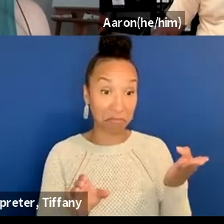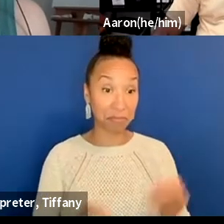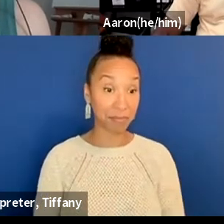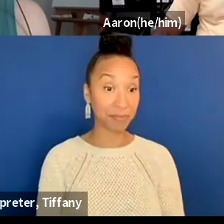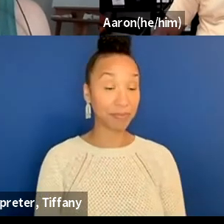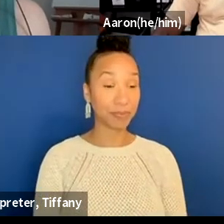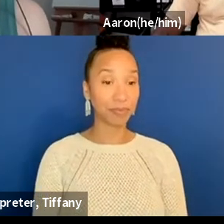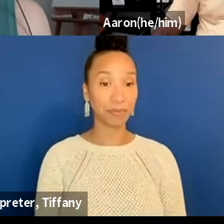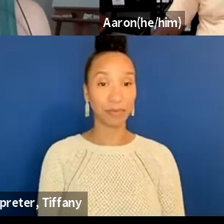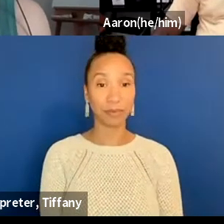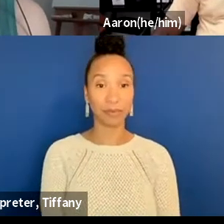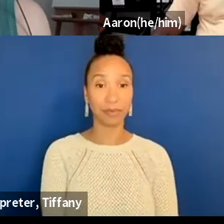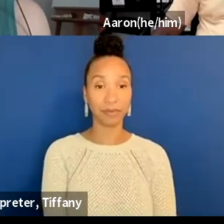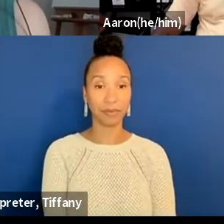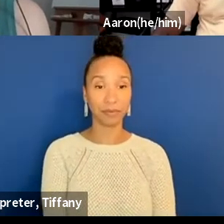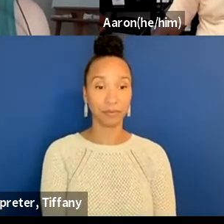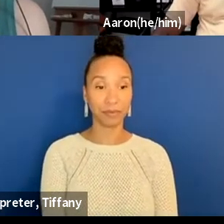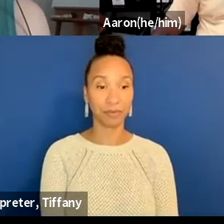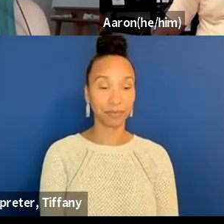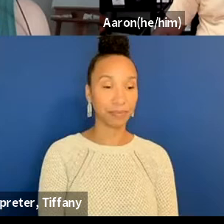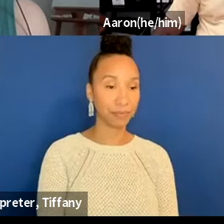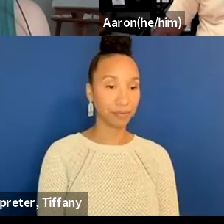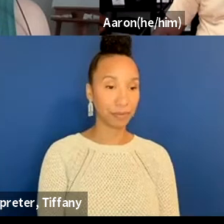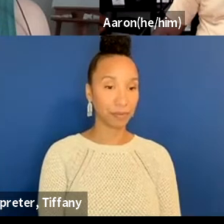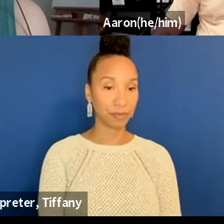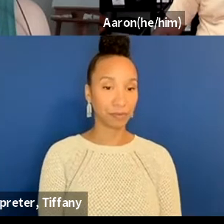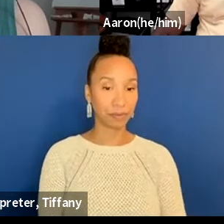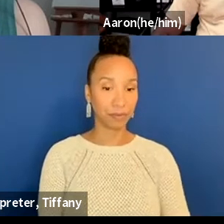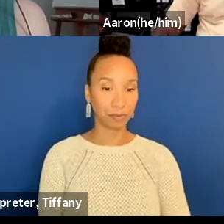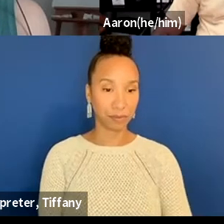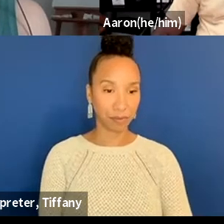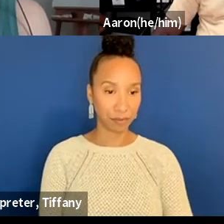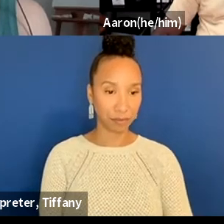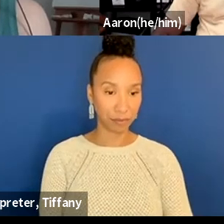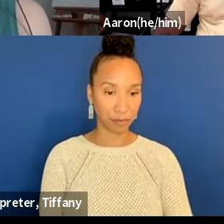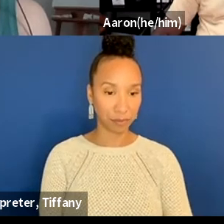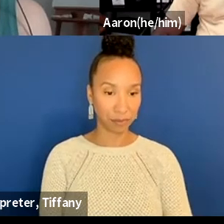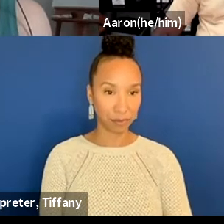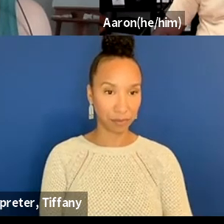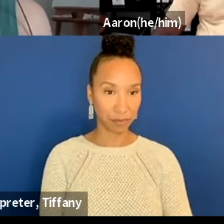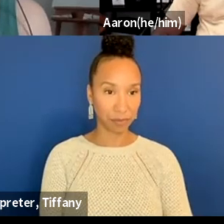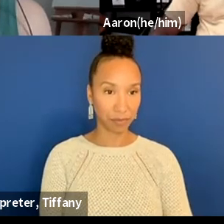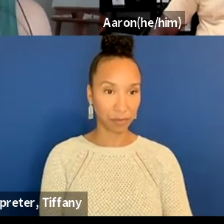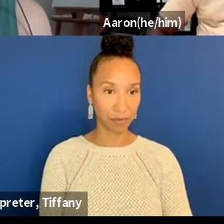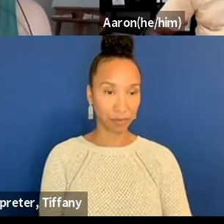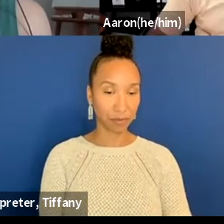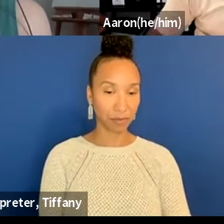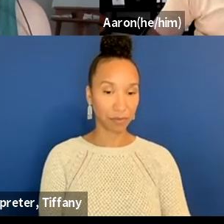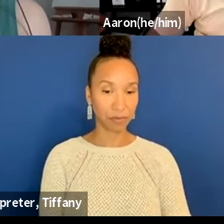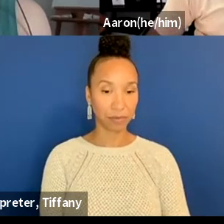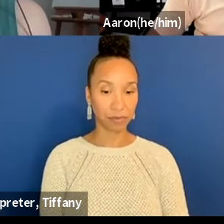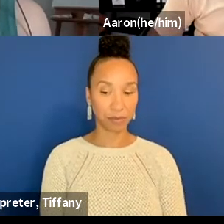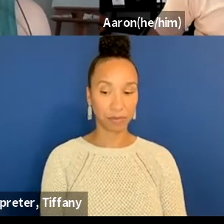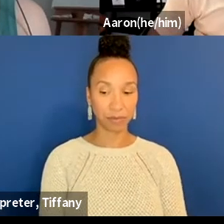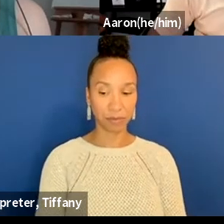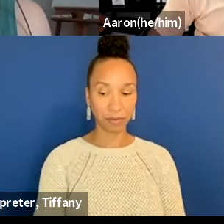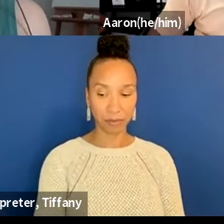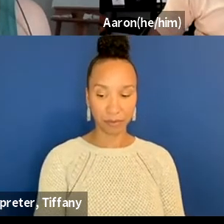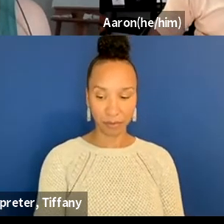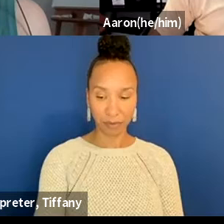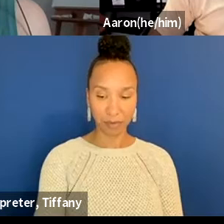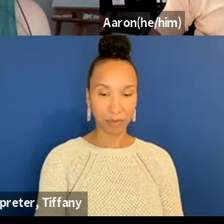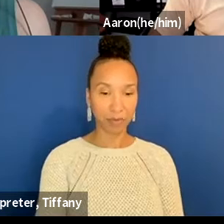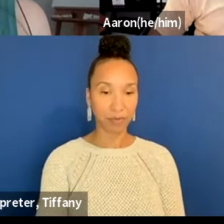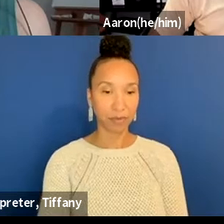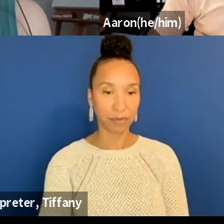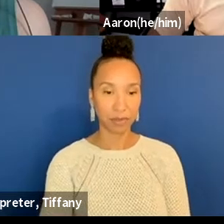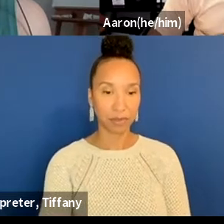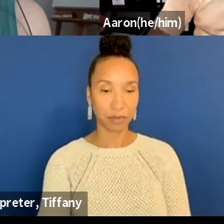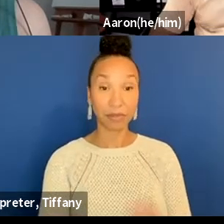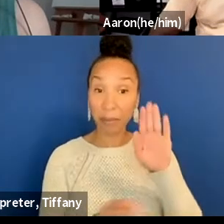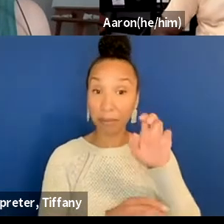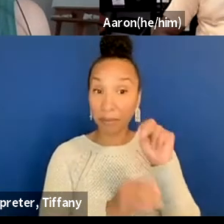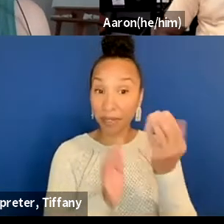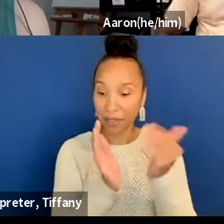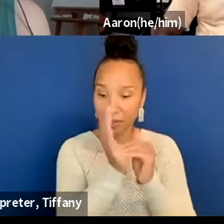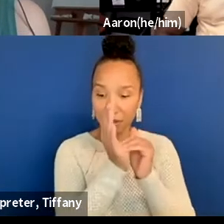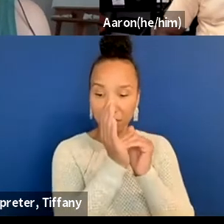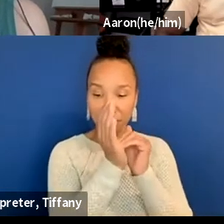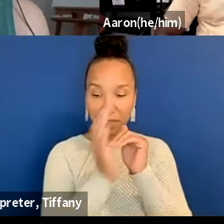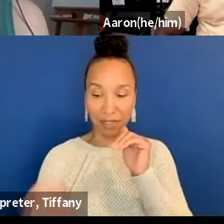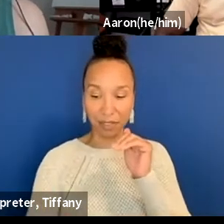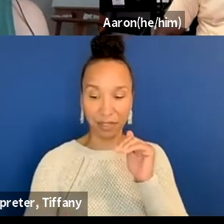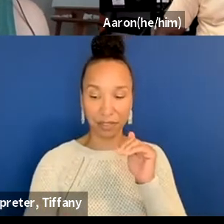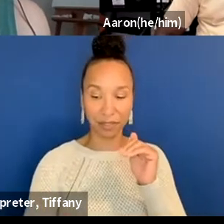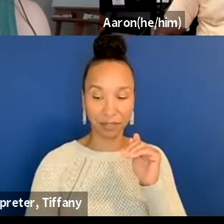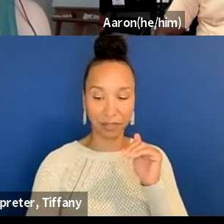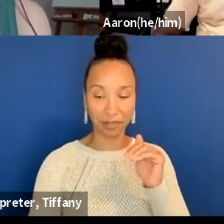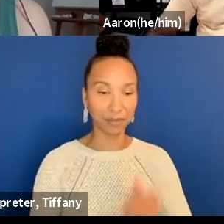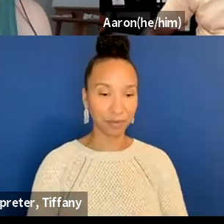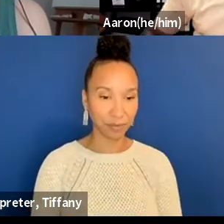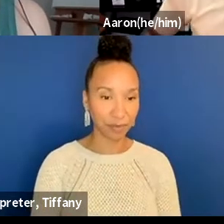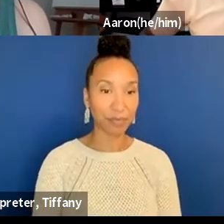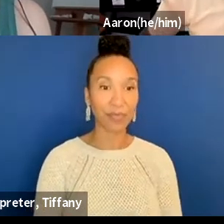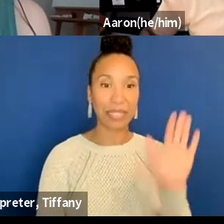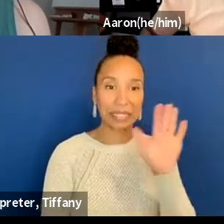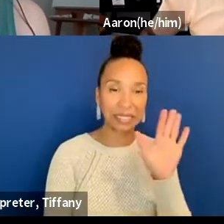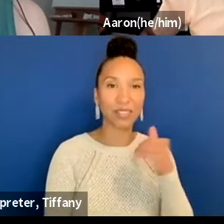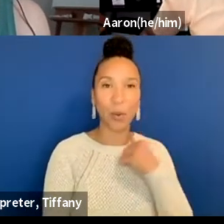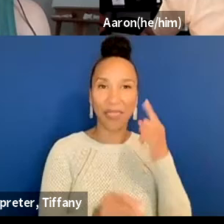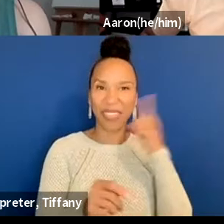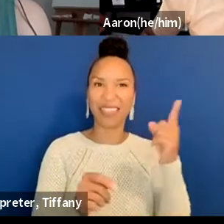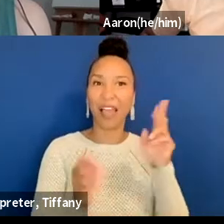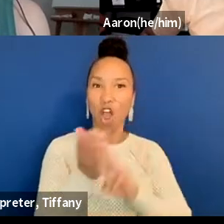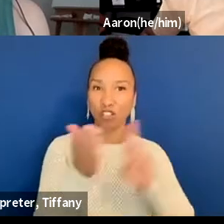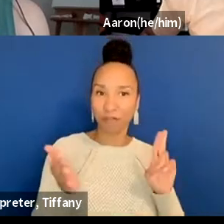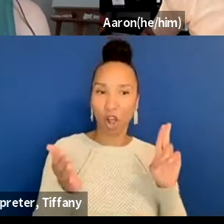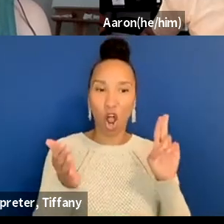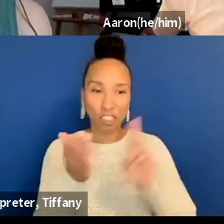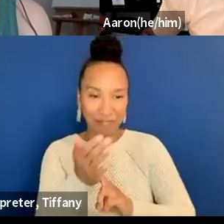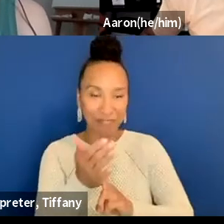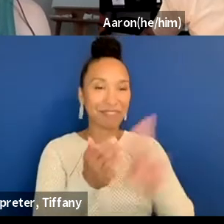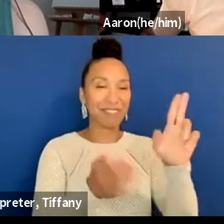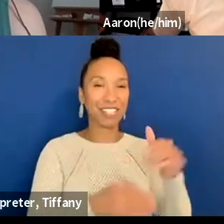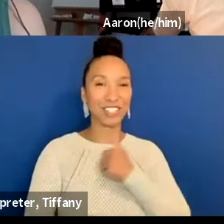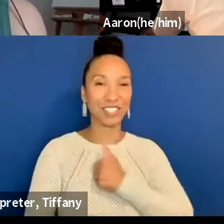Benjamin (they/them/elle): been speaking again I think they logged on and logged off, so no worries i'm going to just back channel this a little bit, but I am the reason i'm pausing This is because my mom sat through 90 minutes of a presentation during AMC.